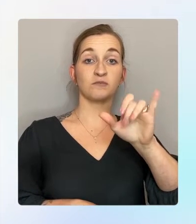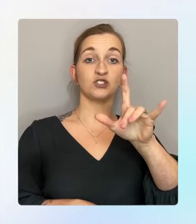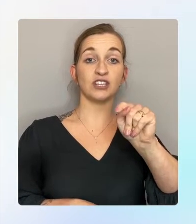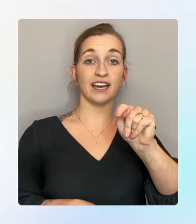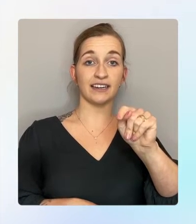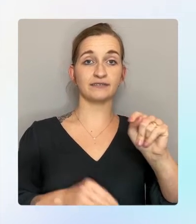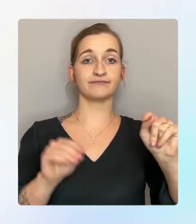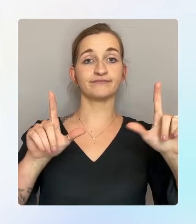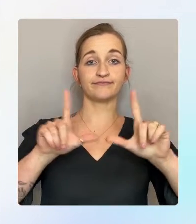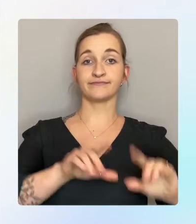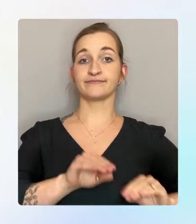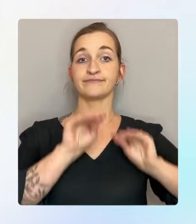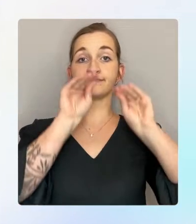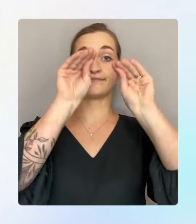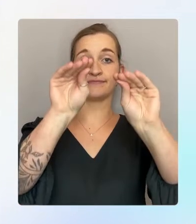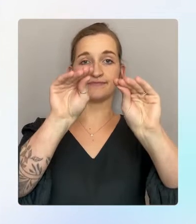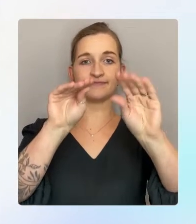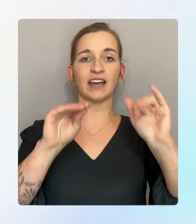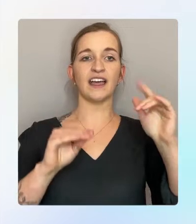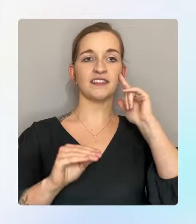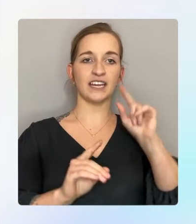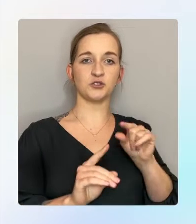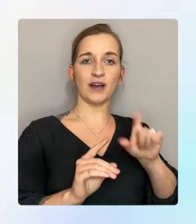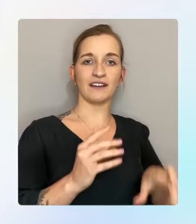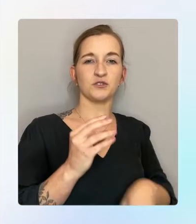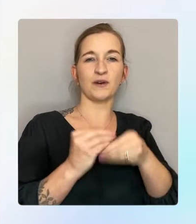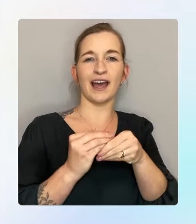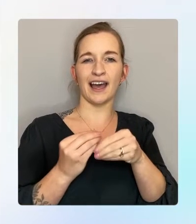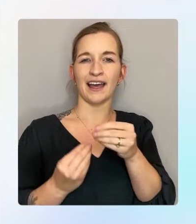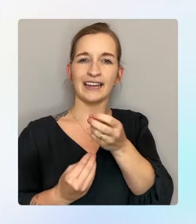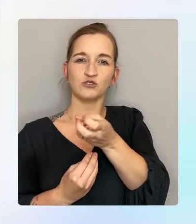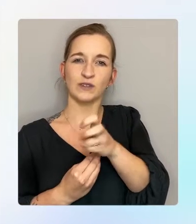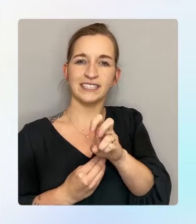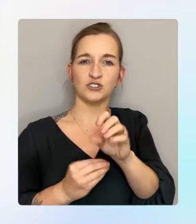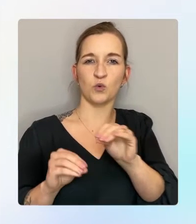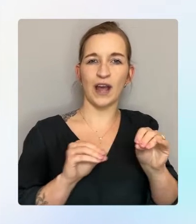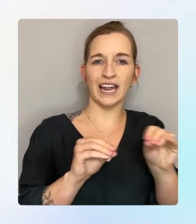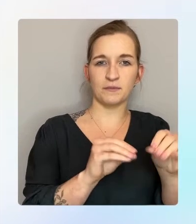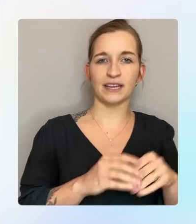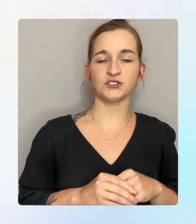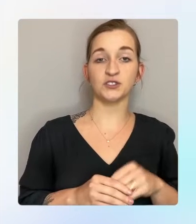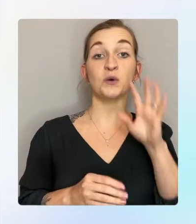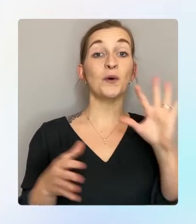and expects a transition or animation. We want to connect an animation with this pulse